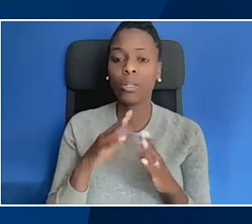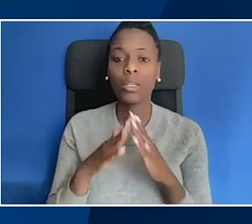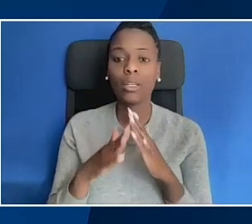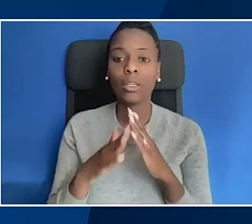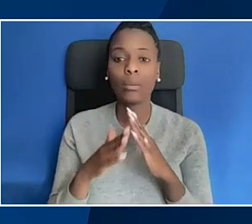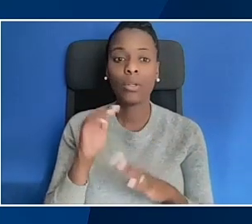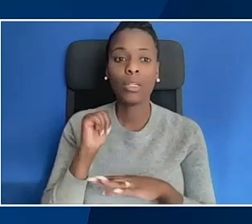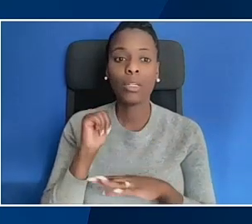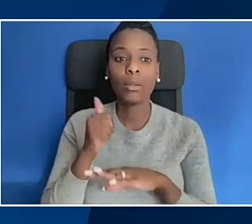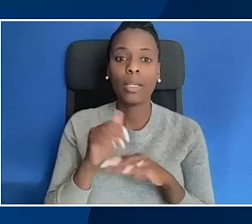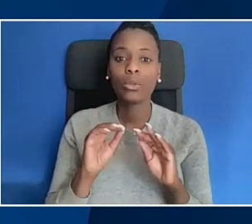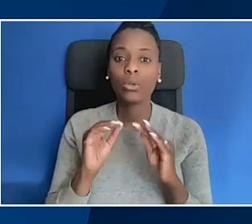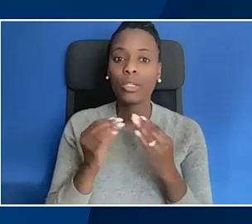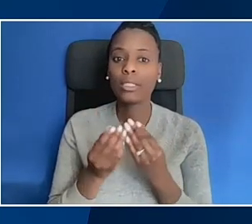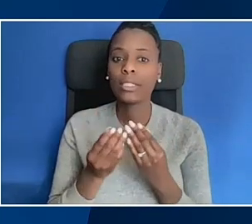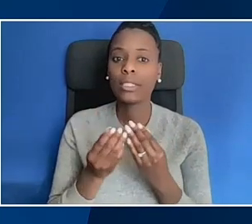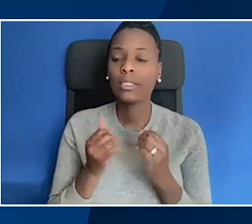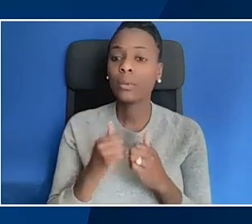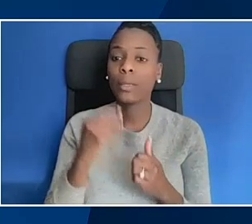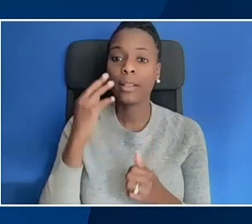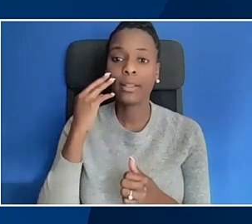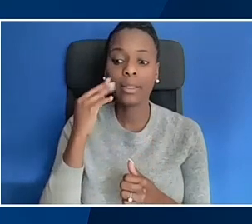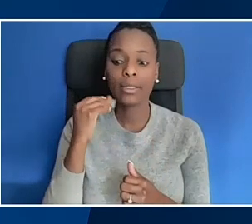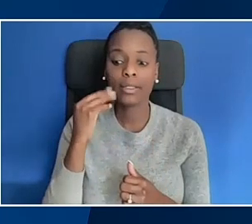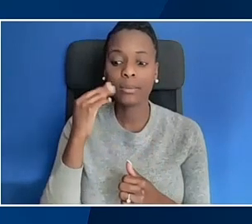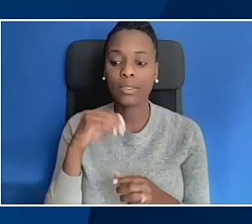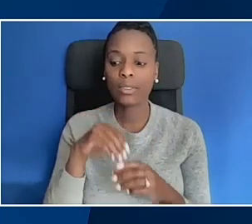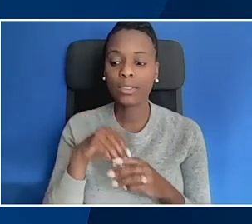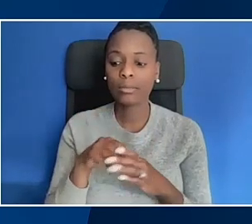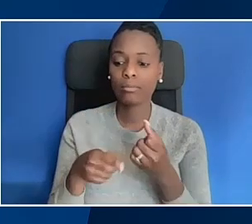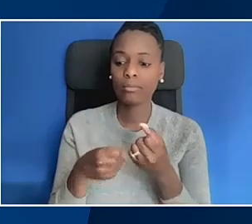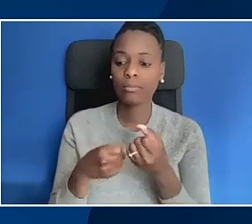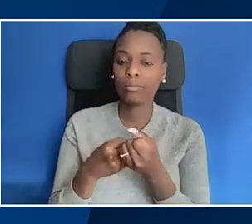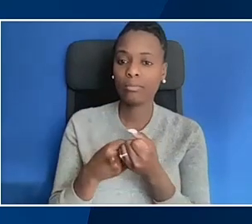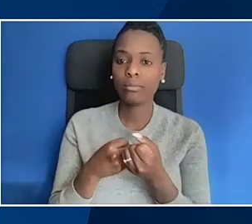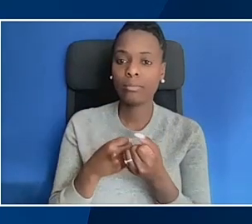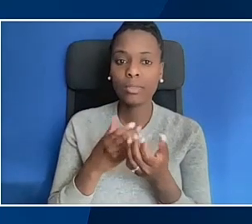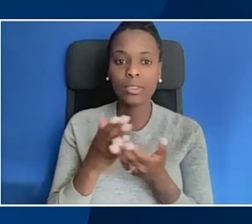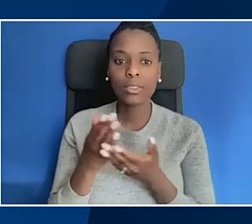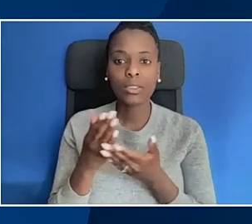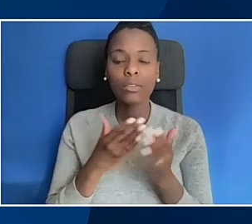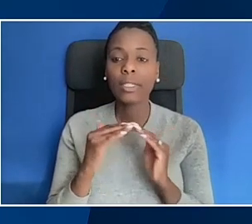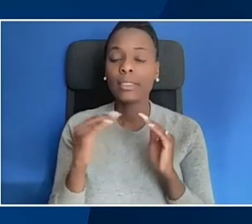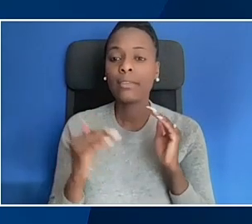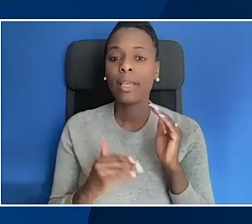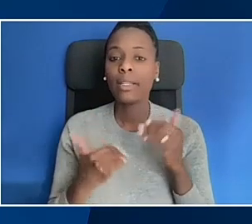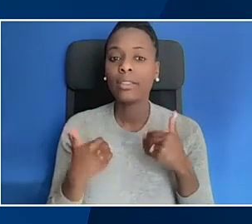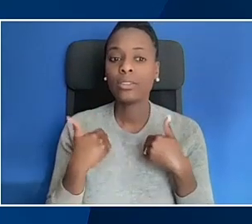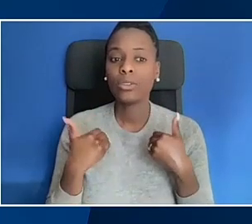experience in serving disadvantaged youth, Emalyn Lapus. Here.